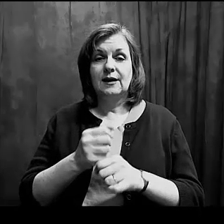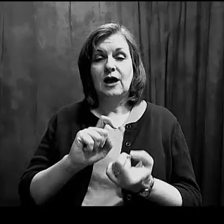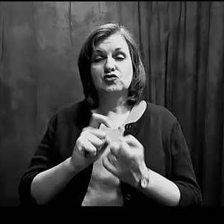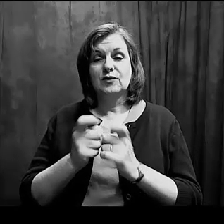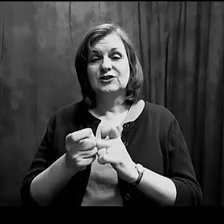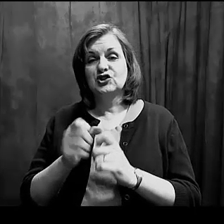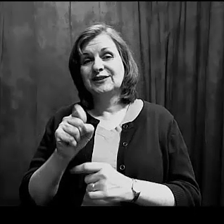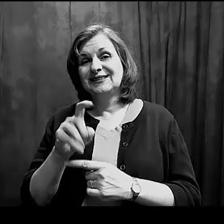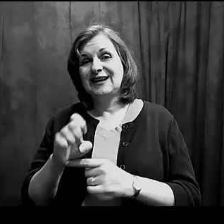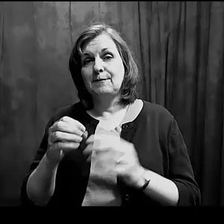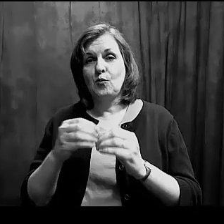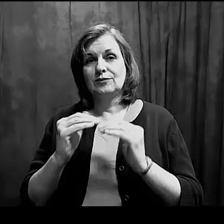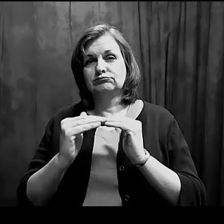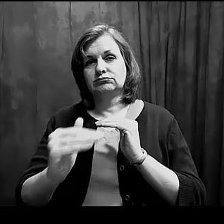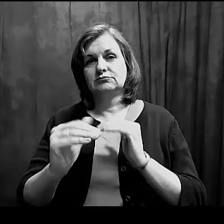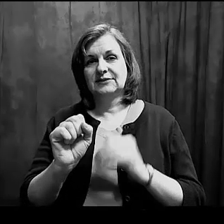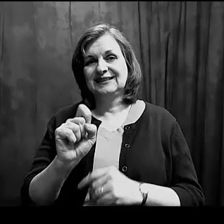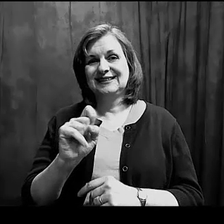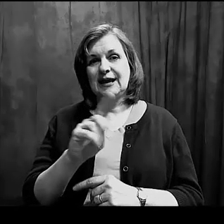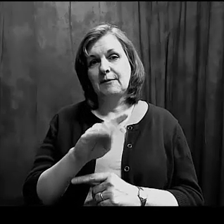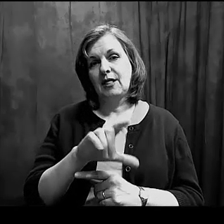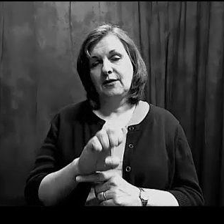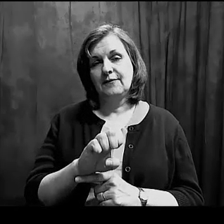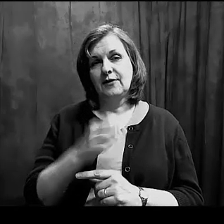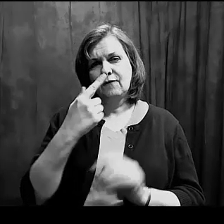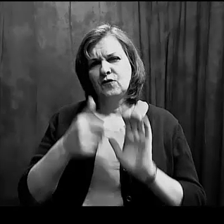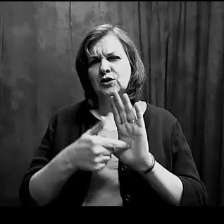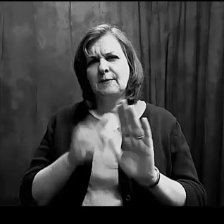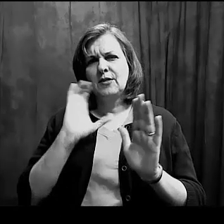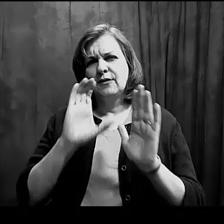in my picture here I'm showing you how we can break down lactose with lactase this is